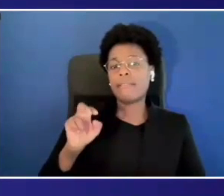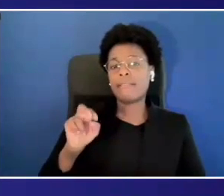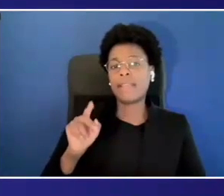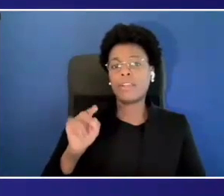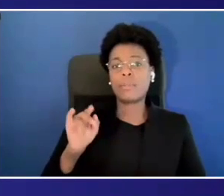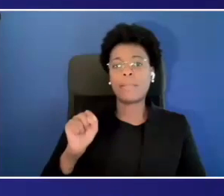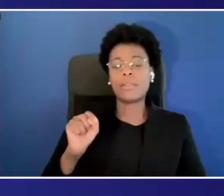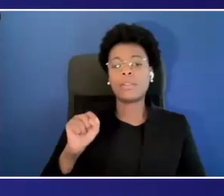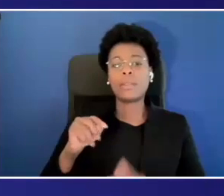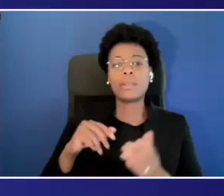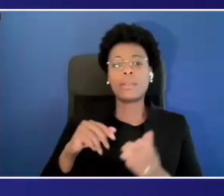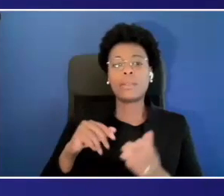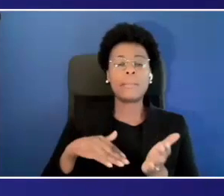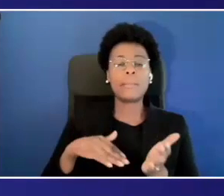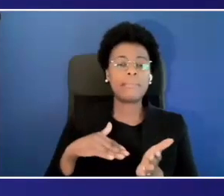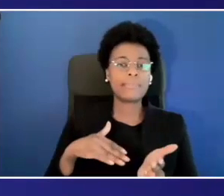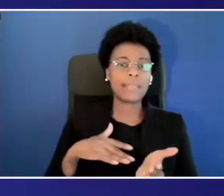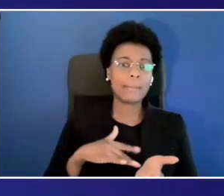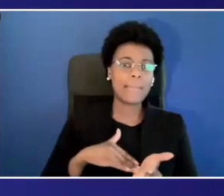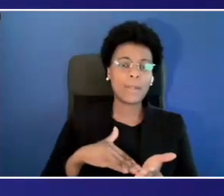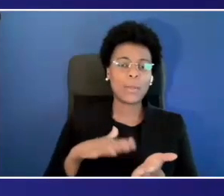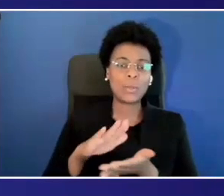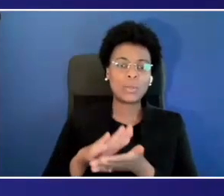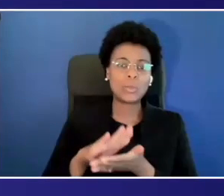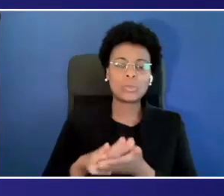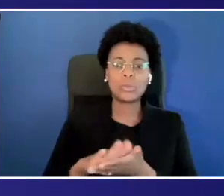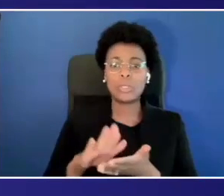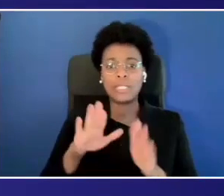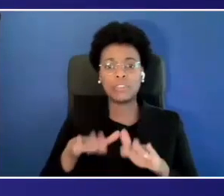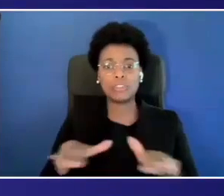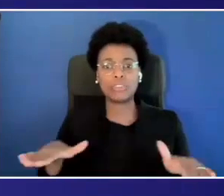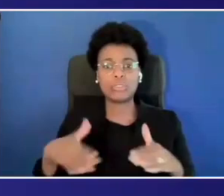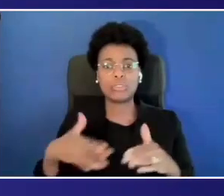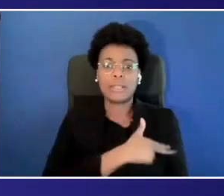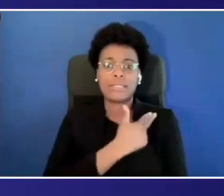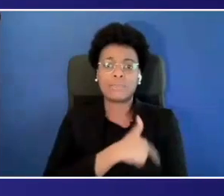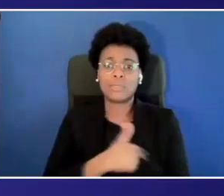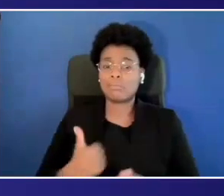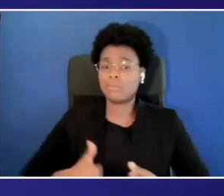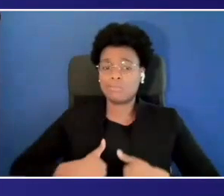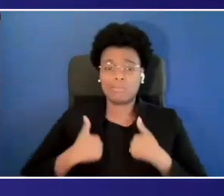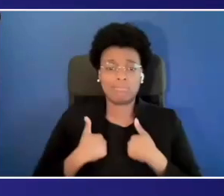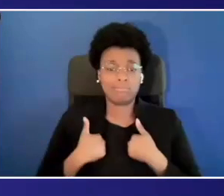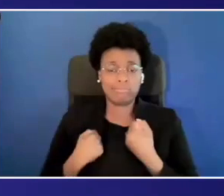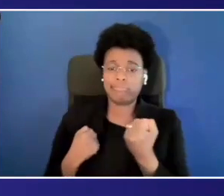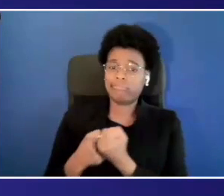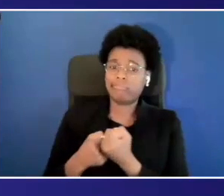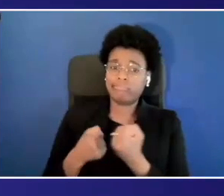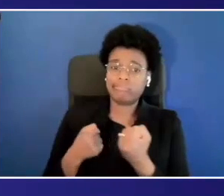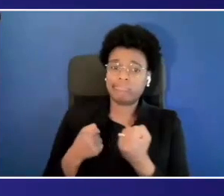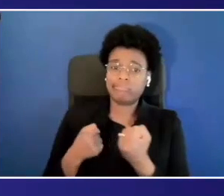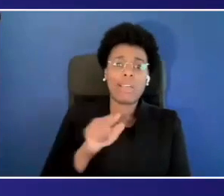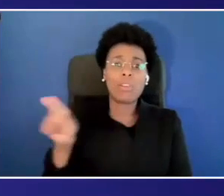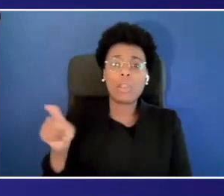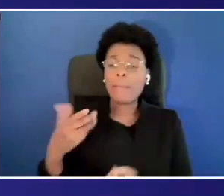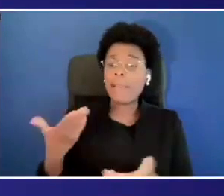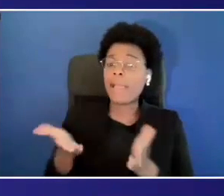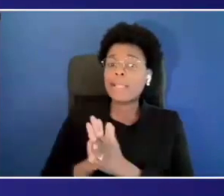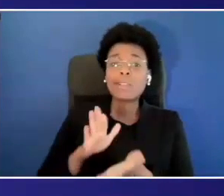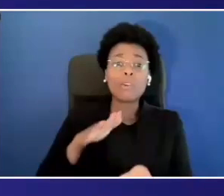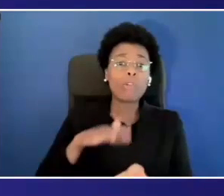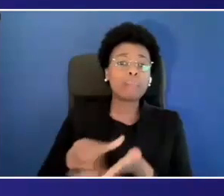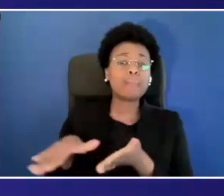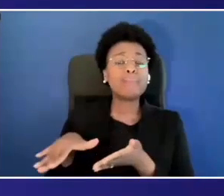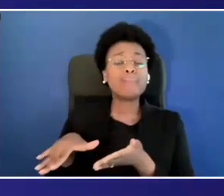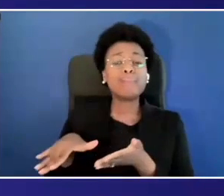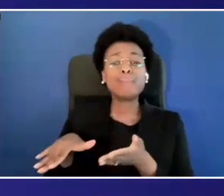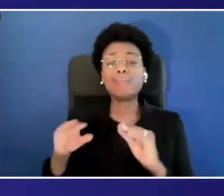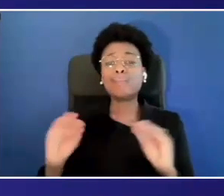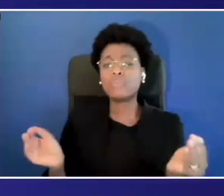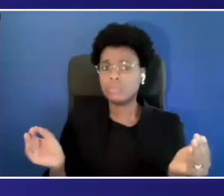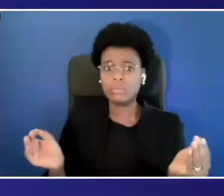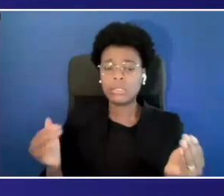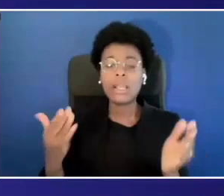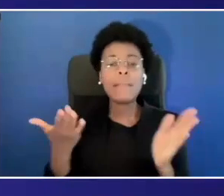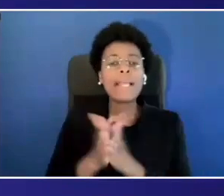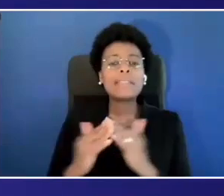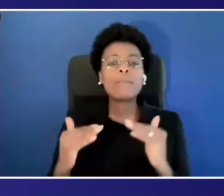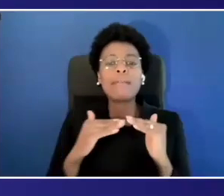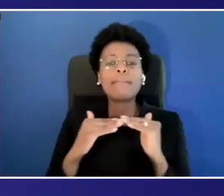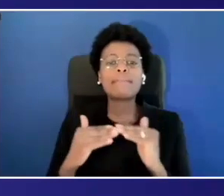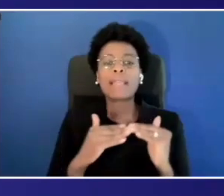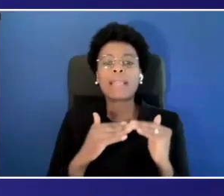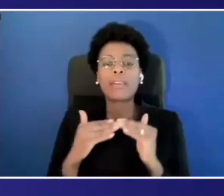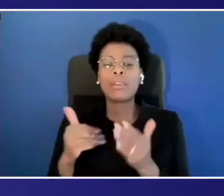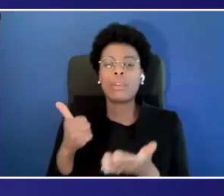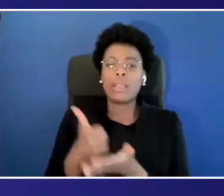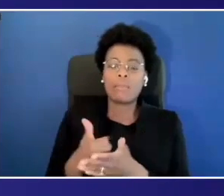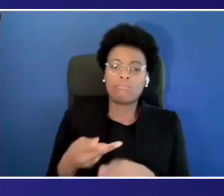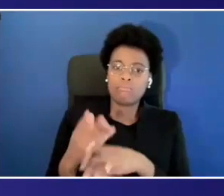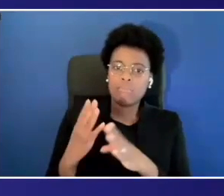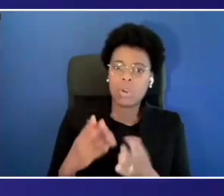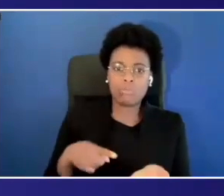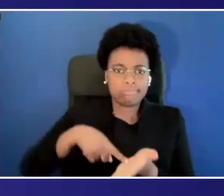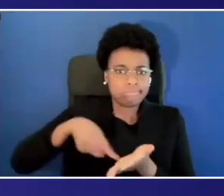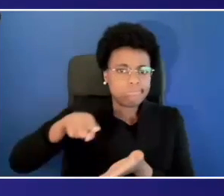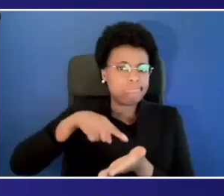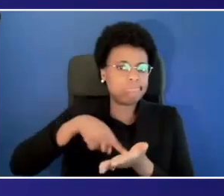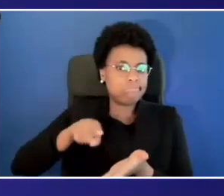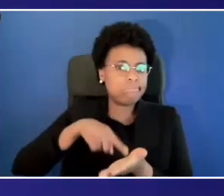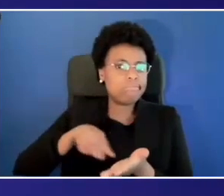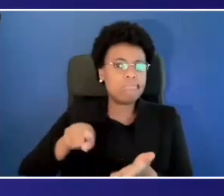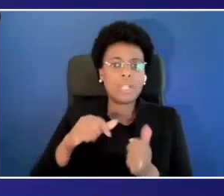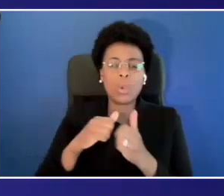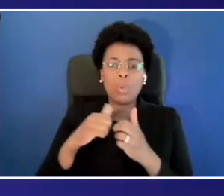My career has been dedicated to helping others. I'm not here to ask for a free ride. I'm just here to ask for fairness for a repayment system that actually allows borrowers to repay their loans without being buried.